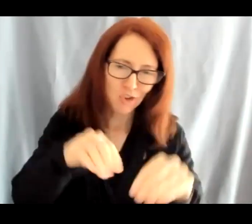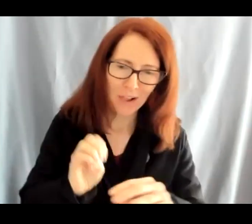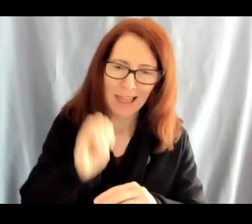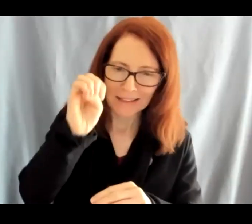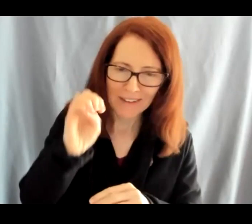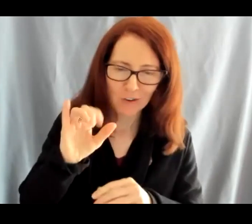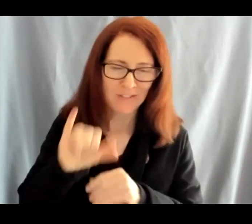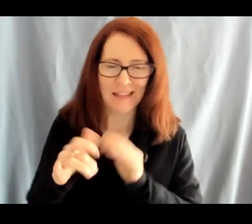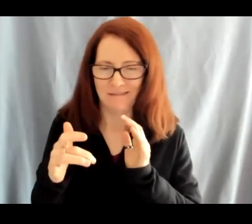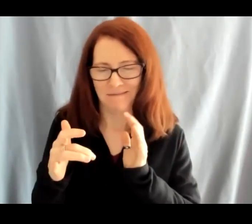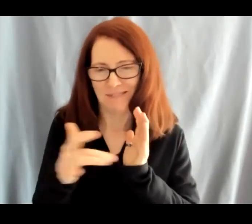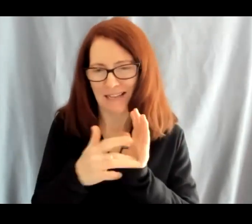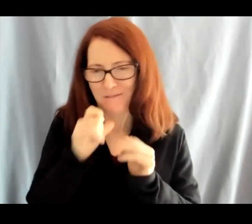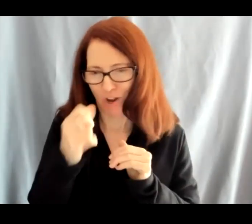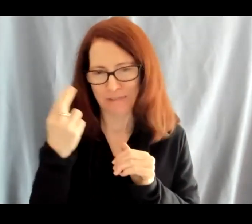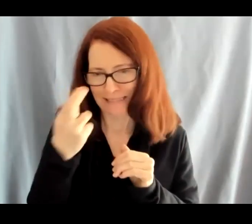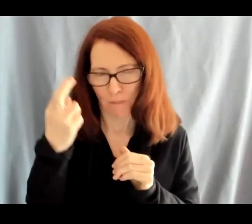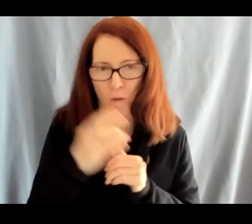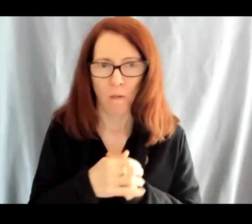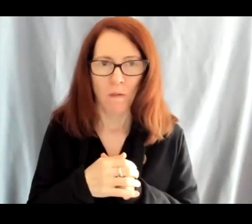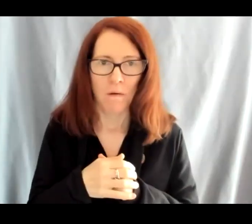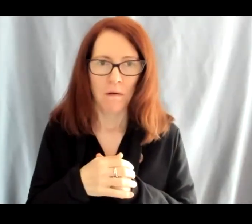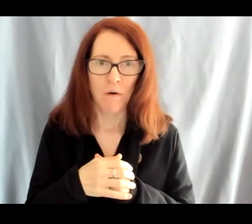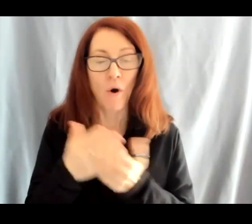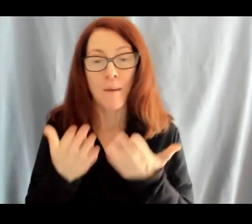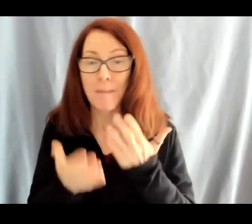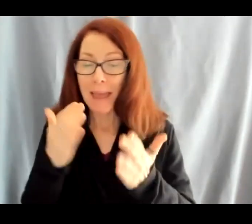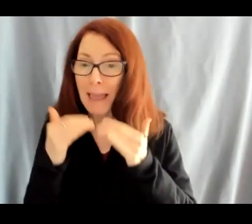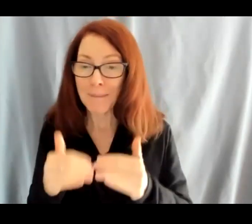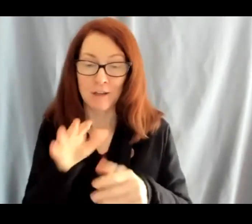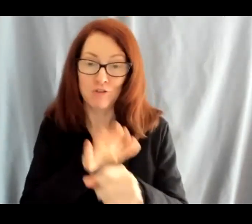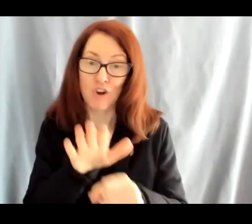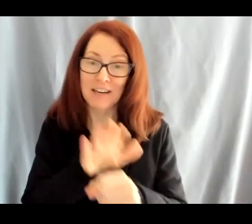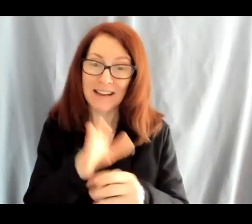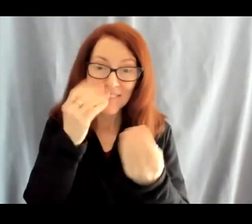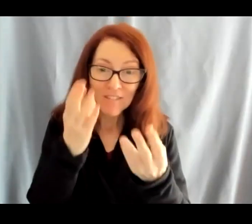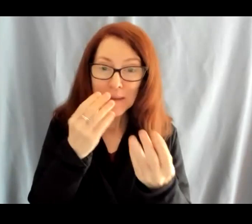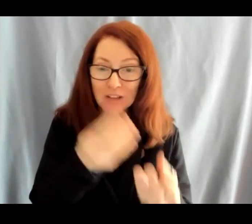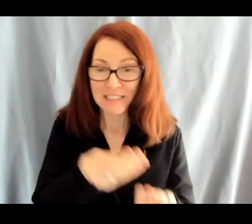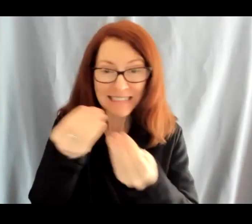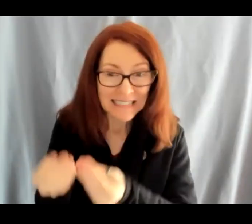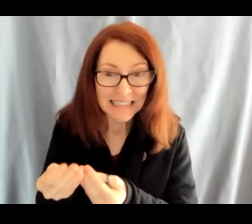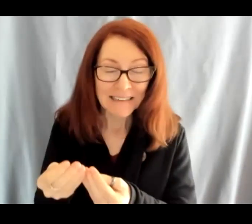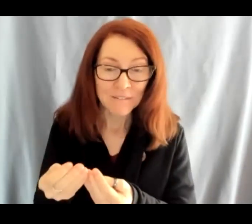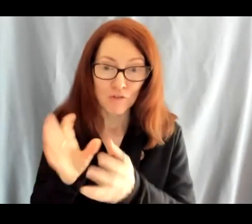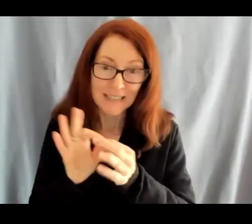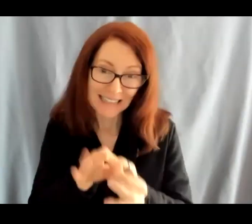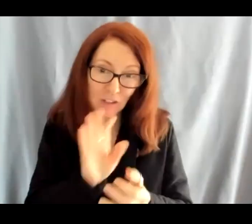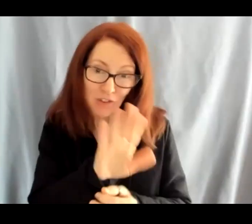or if there's not enough information that is provided to show that there's a disability and a disability related need but if that's the reason